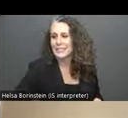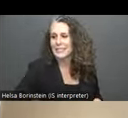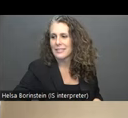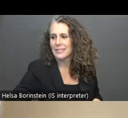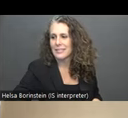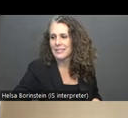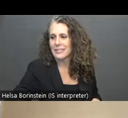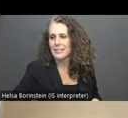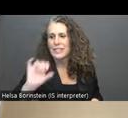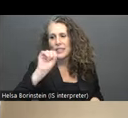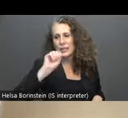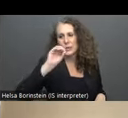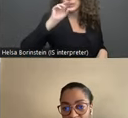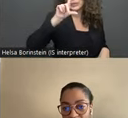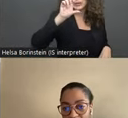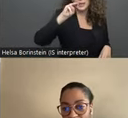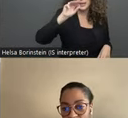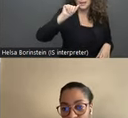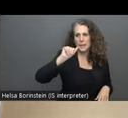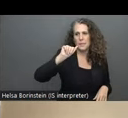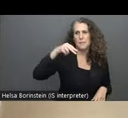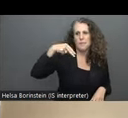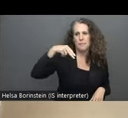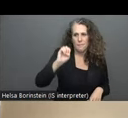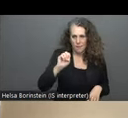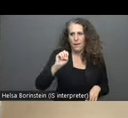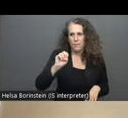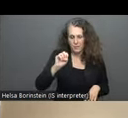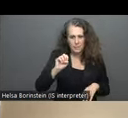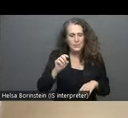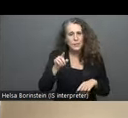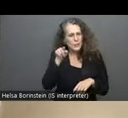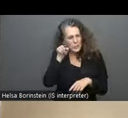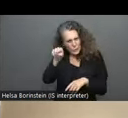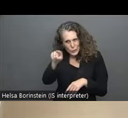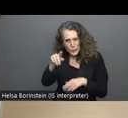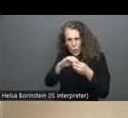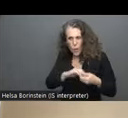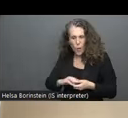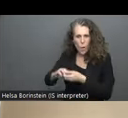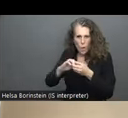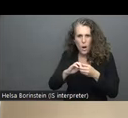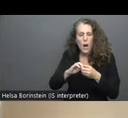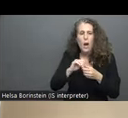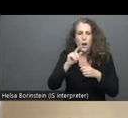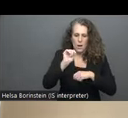see life as Do you push it on prey on the depth of the military like sell on produce